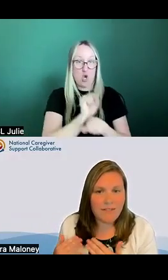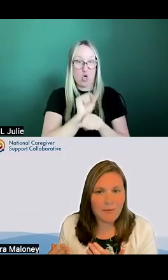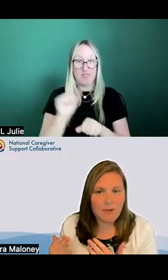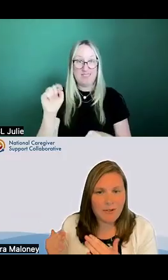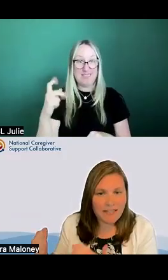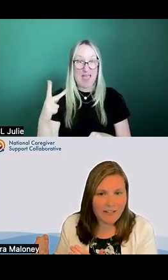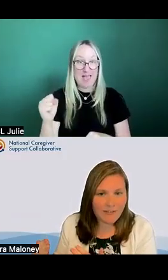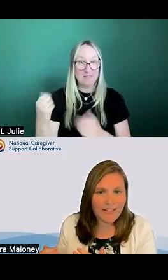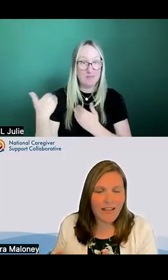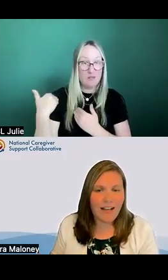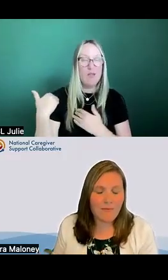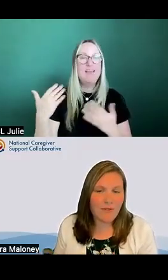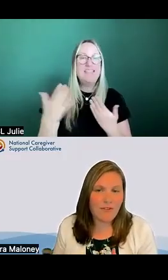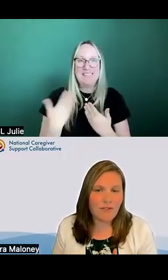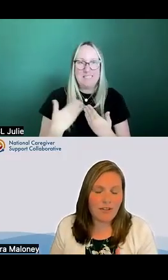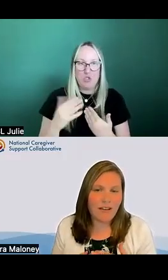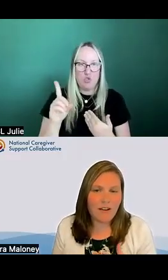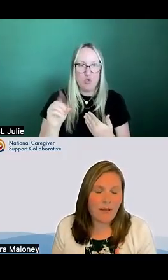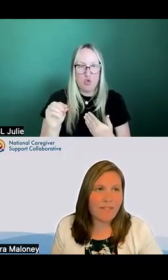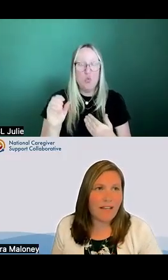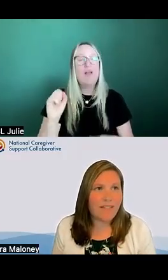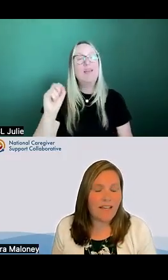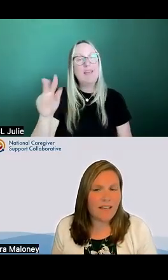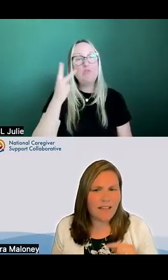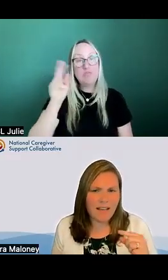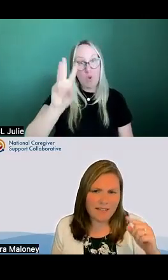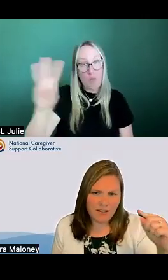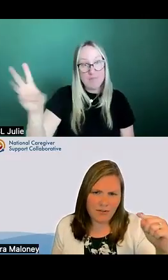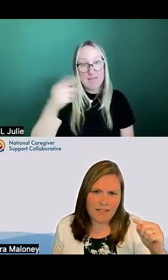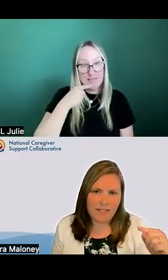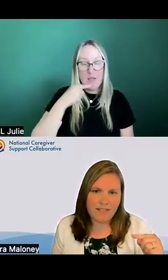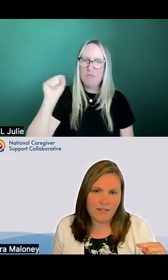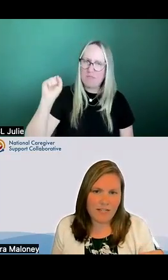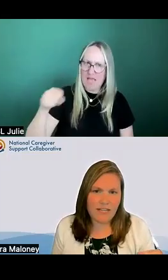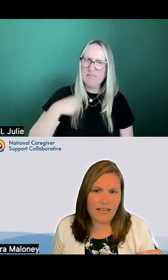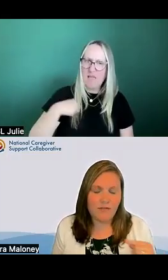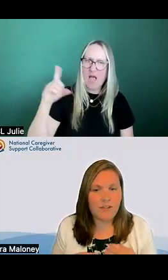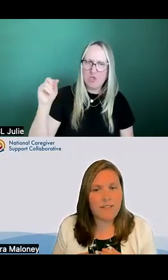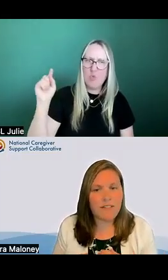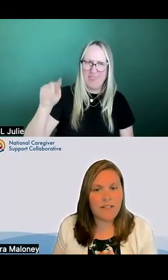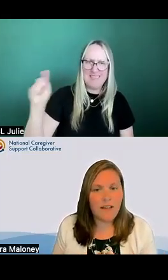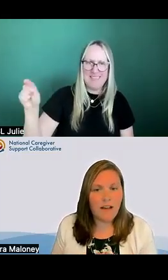simpler lift. So, if you're looking on a website -- saying yes I do these things every day versus